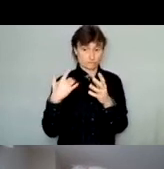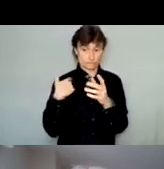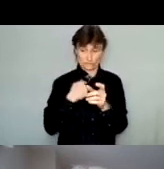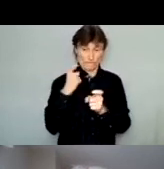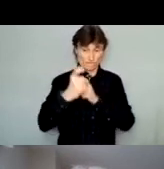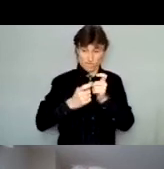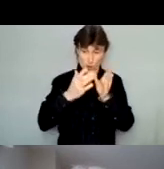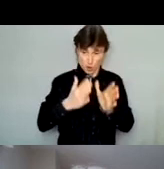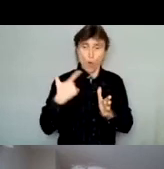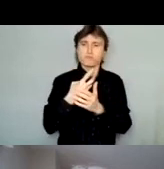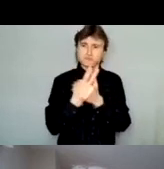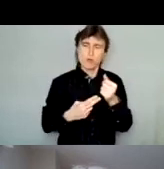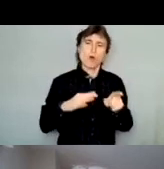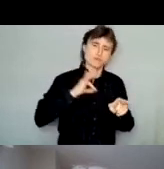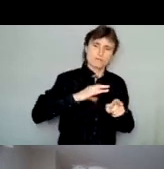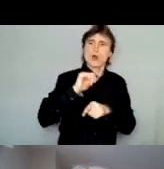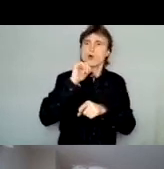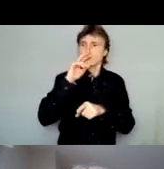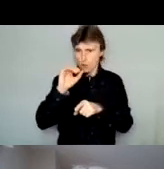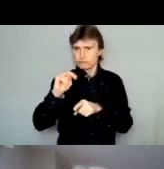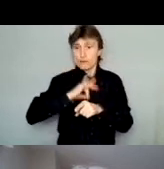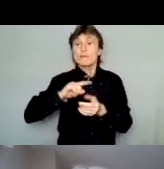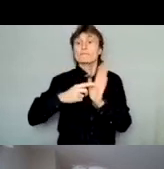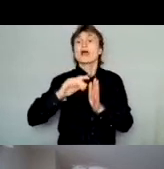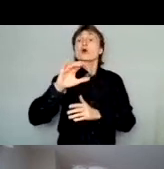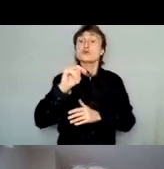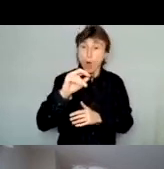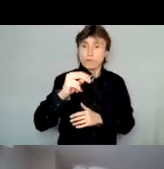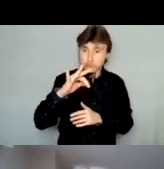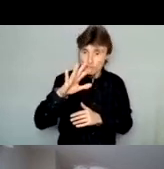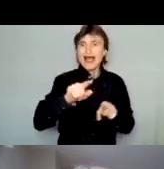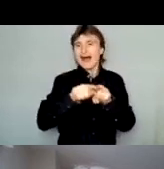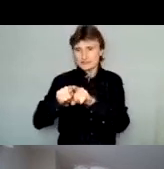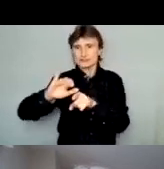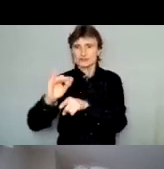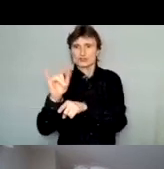and charities so charities are included in that kind of umbrella when we talk about nonprofit